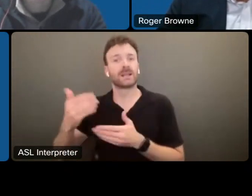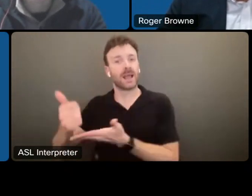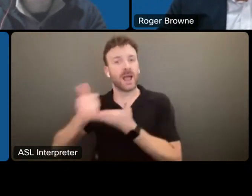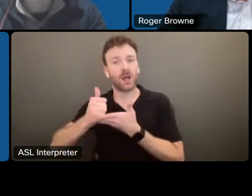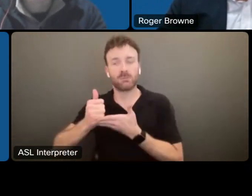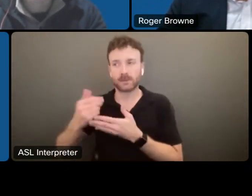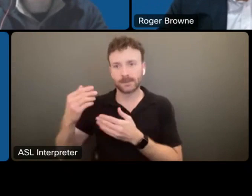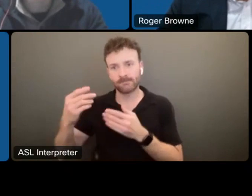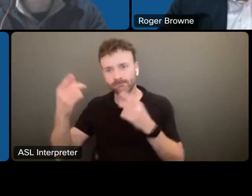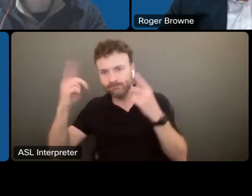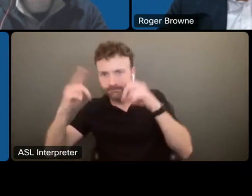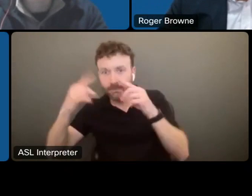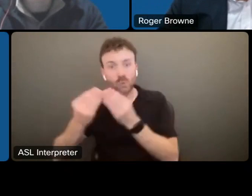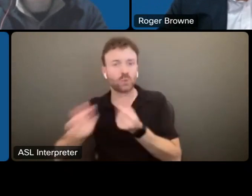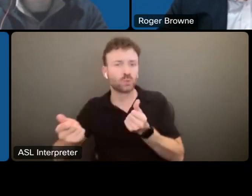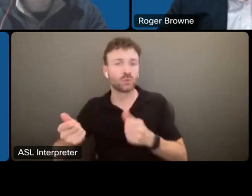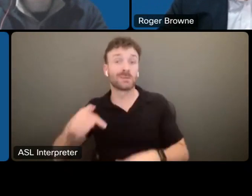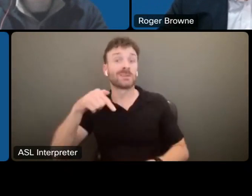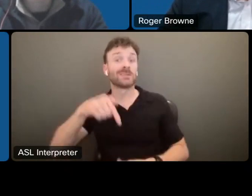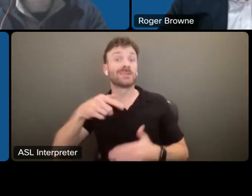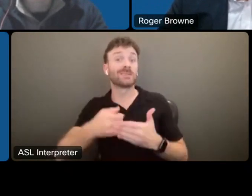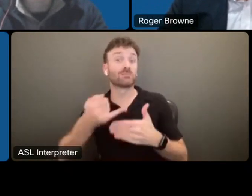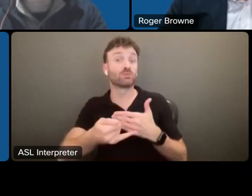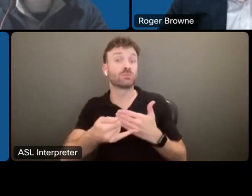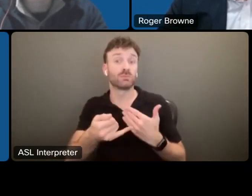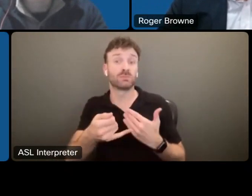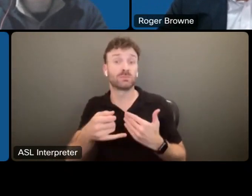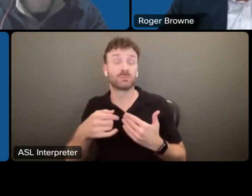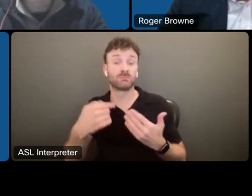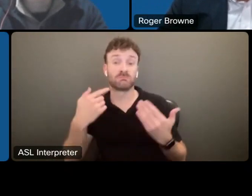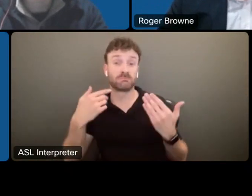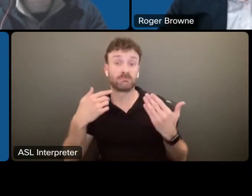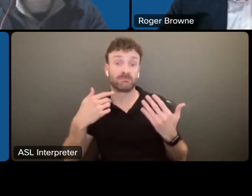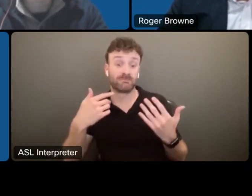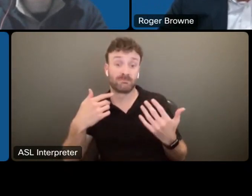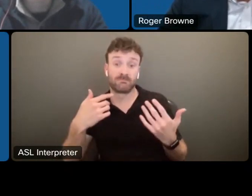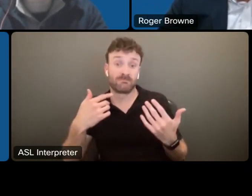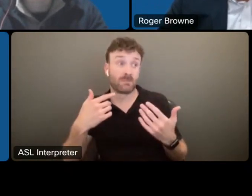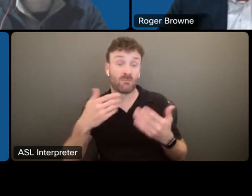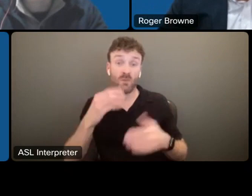This is an initiative that as far as we know, no one else -- certainly in Ontario and possibly